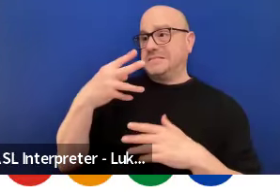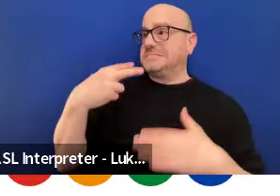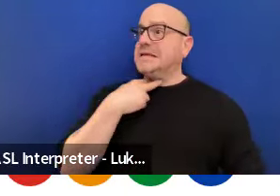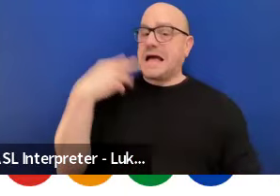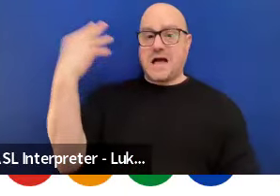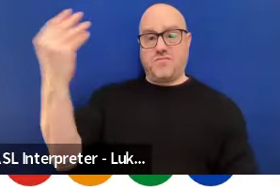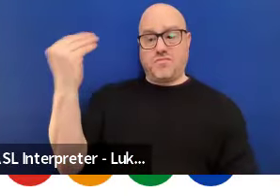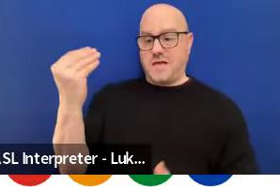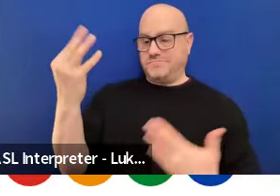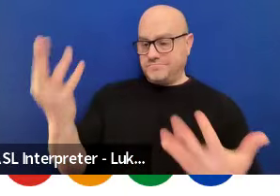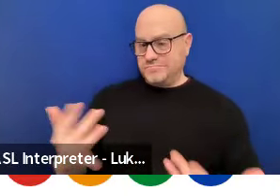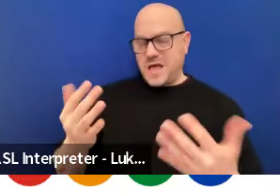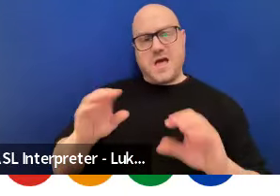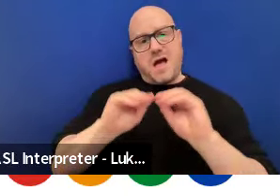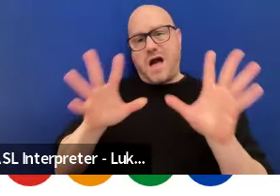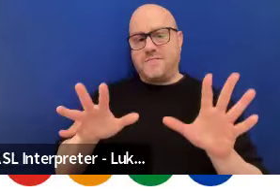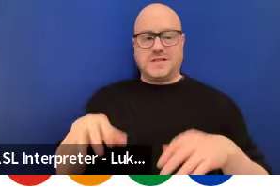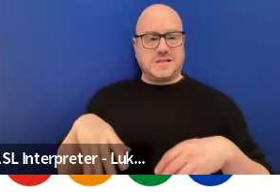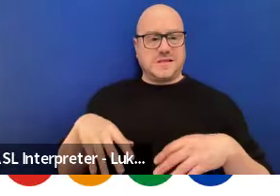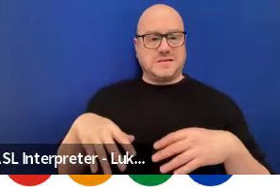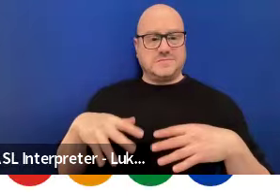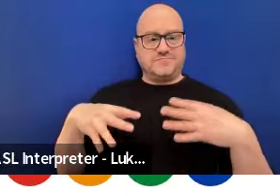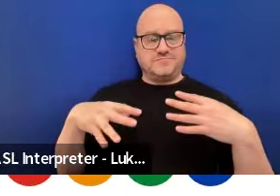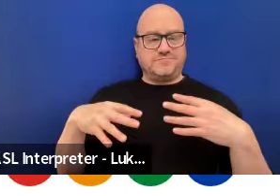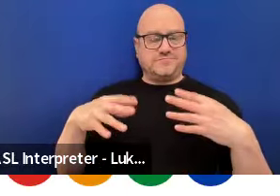CHANCE TO GET BACK INSIDE. OBVIOUSLY, WE KNOW WE CAN'T CONTROL THE TRAFFIC.